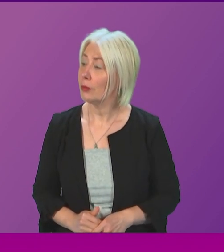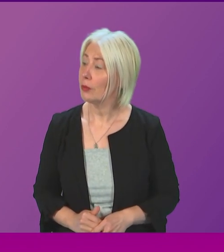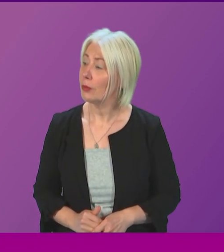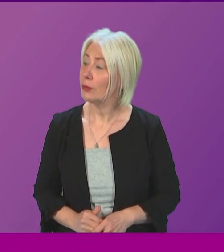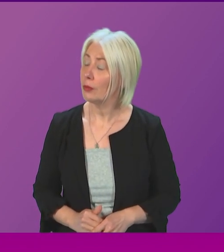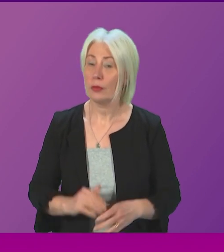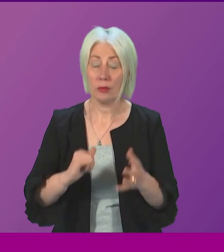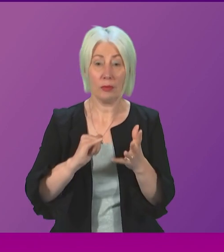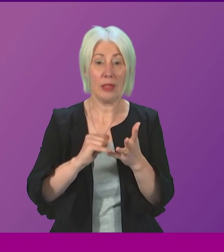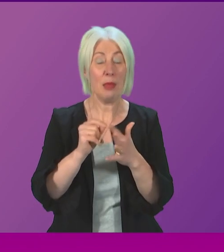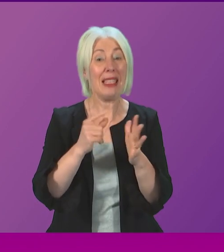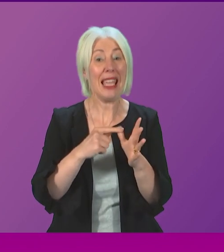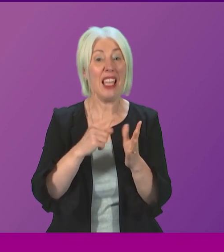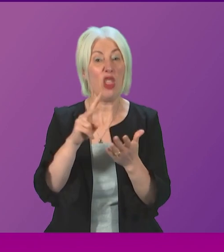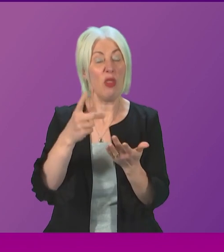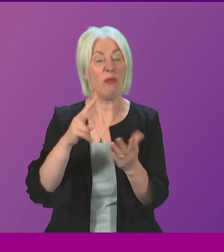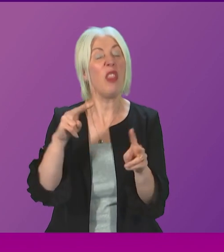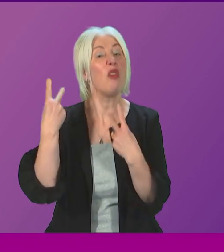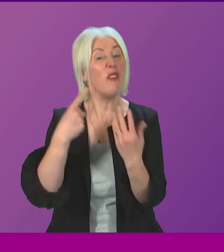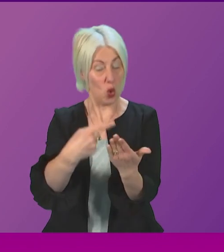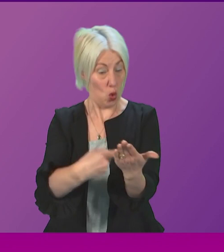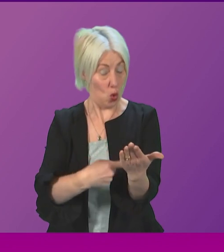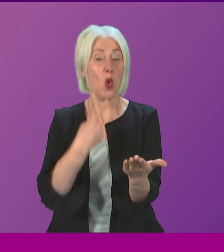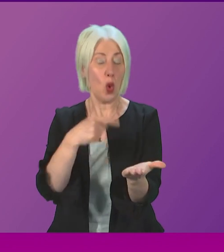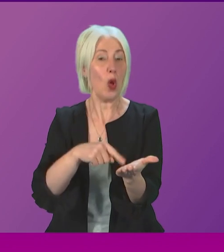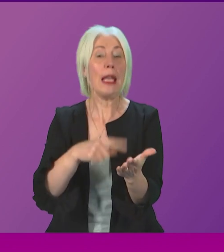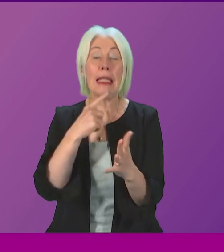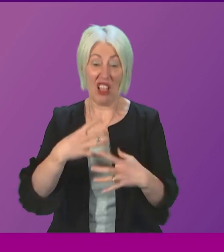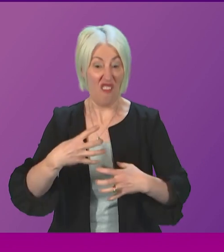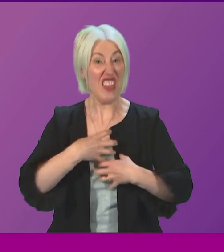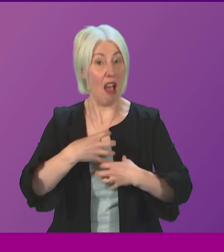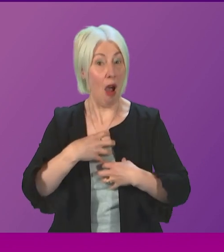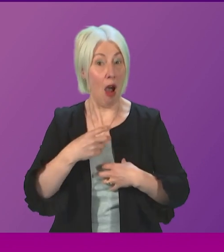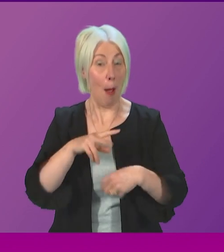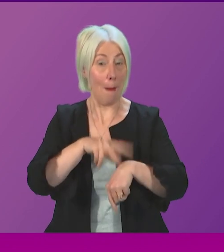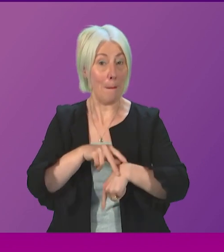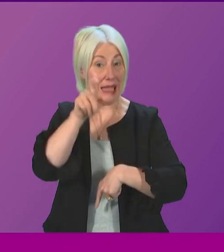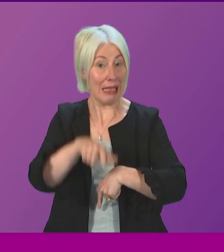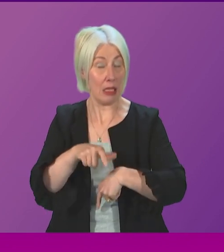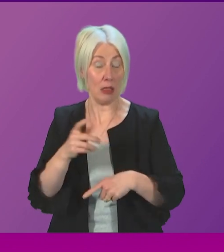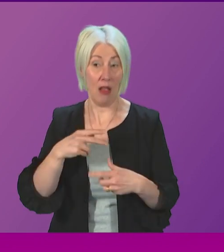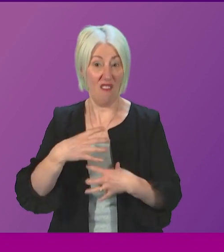The SPA review also found “outright fear” among officers about bringing forward complaints.